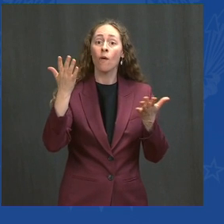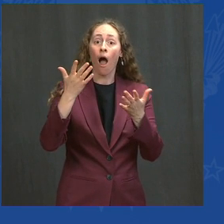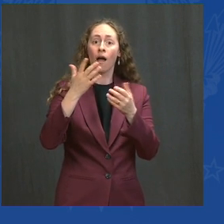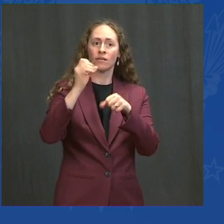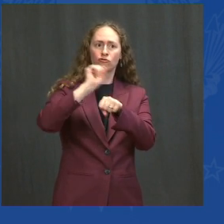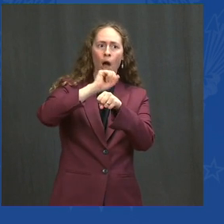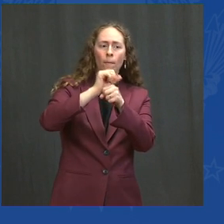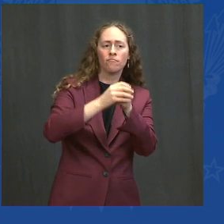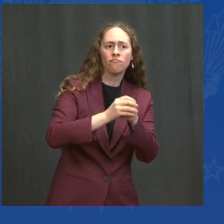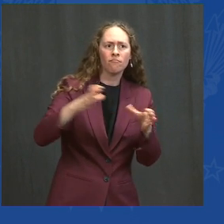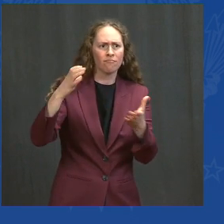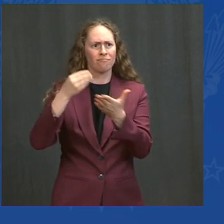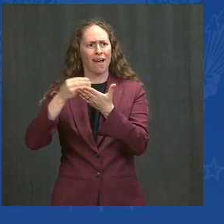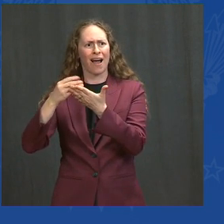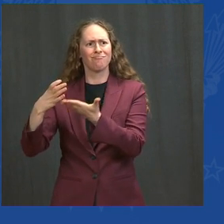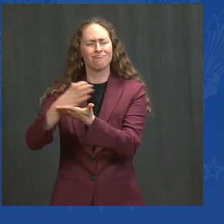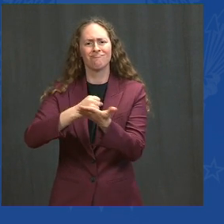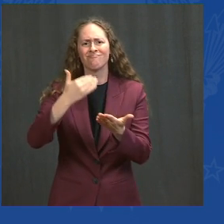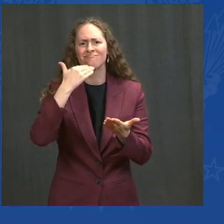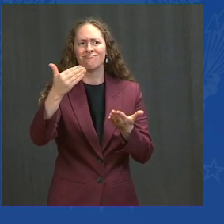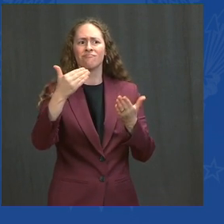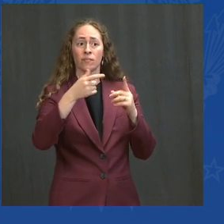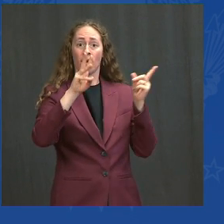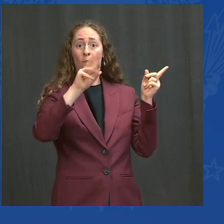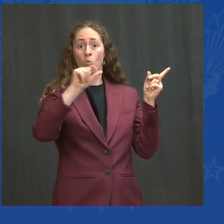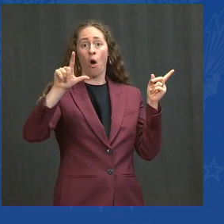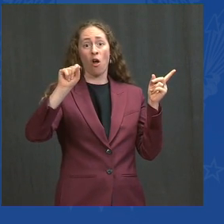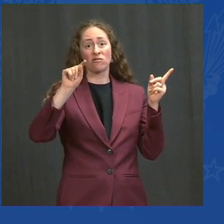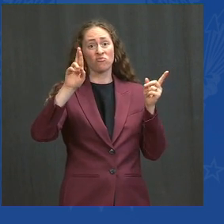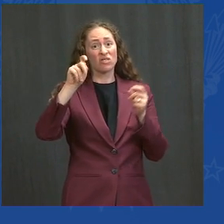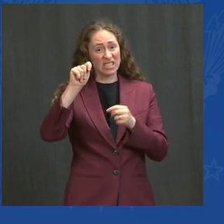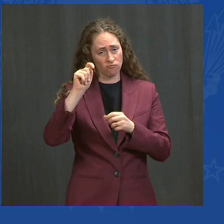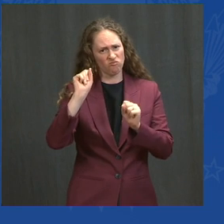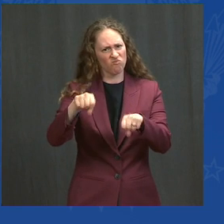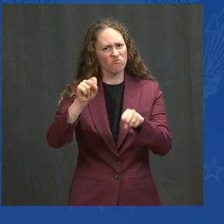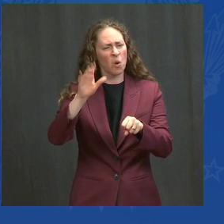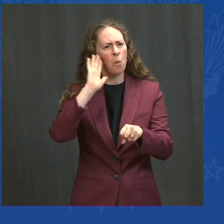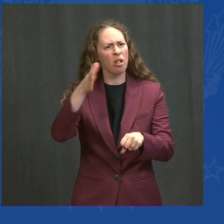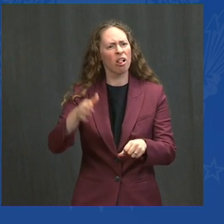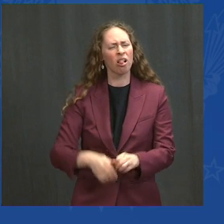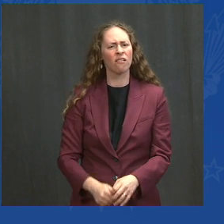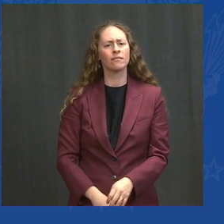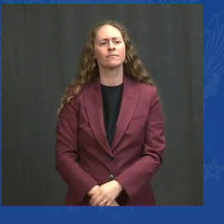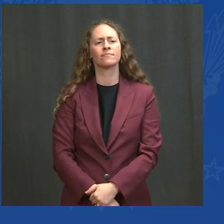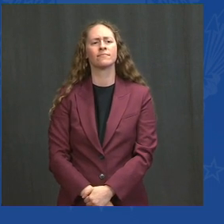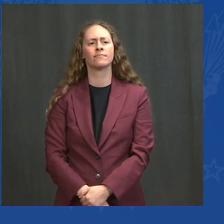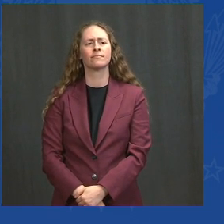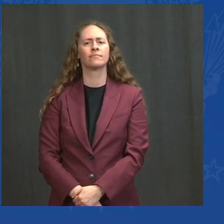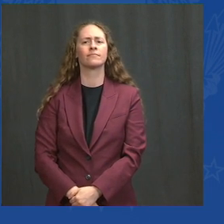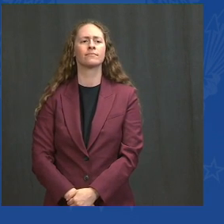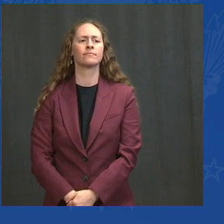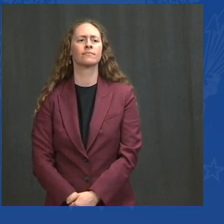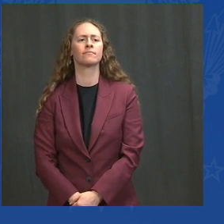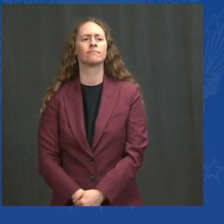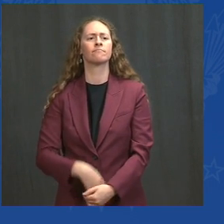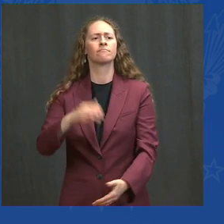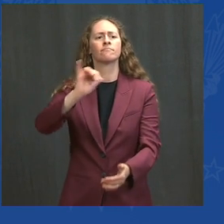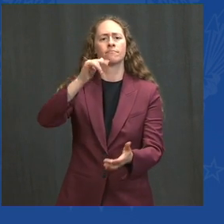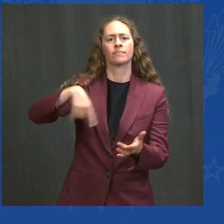millions of good-paying jobs that position America to compete with the rest of the world in the 21st century --